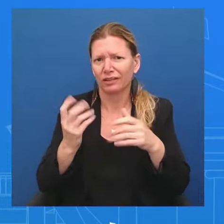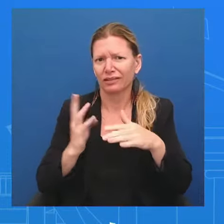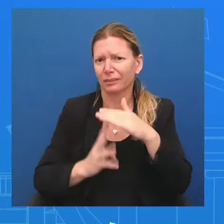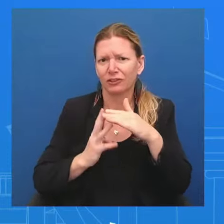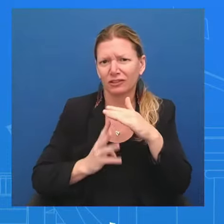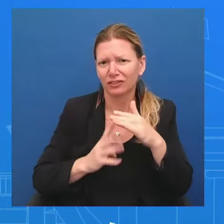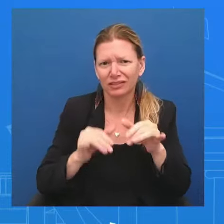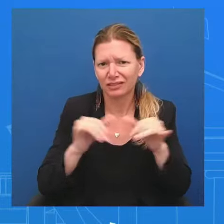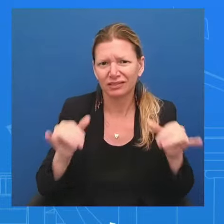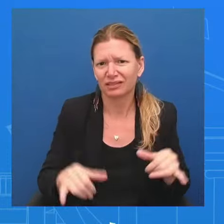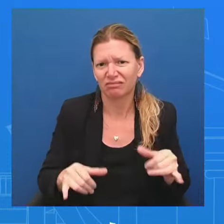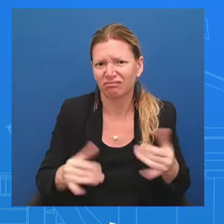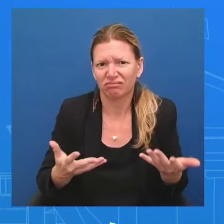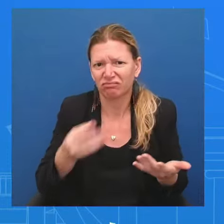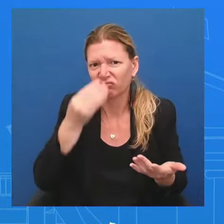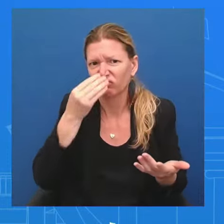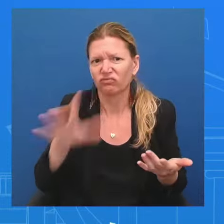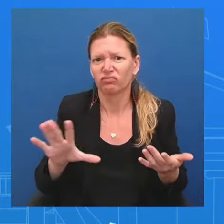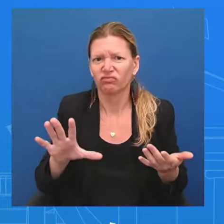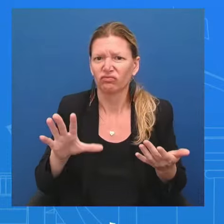That comes directly from the president in a statement.